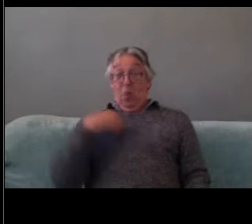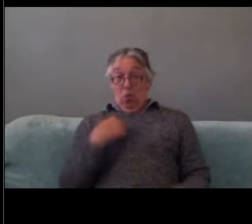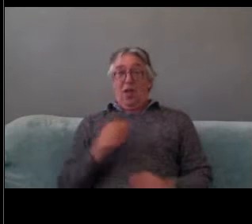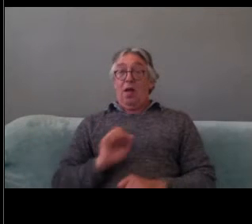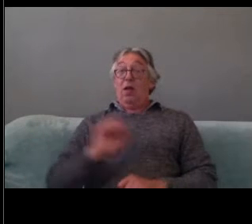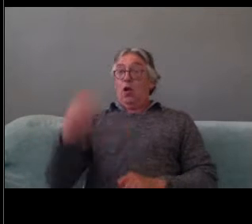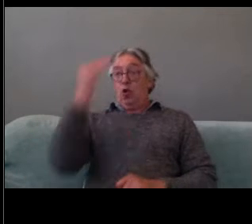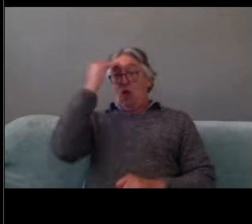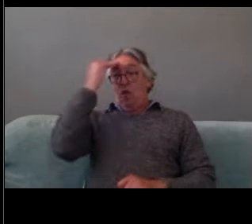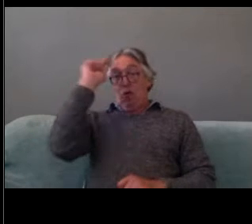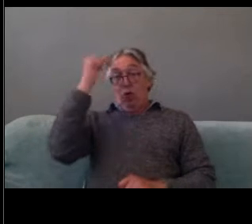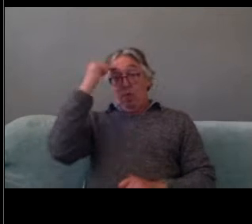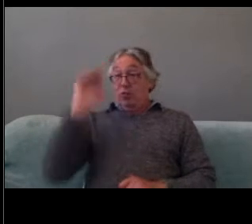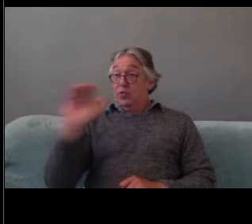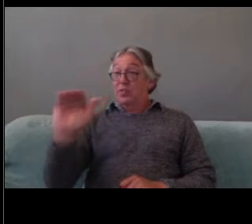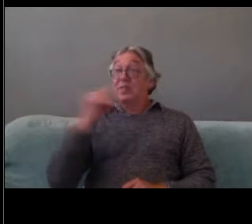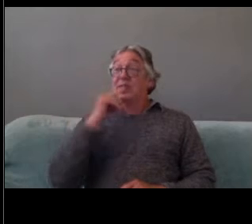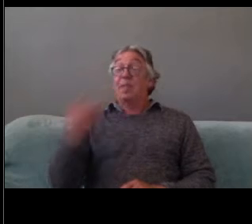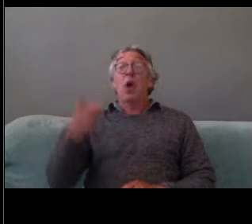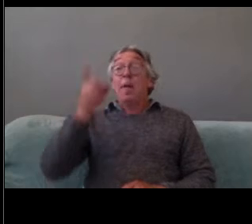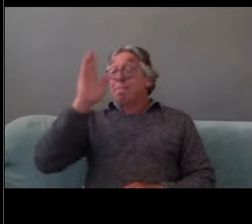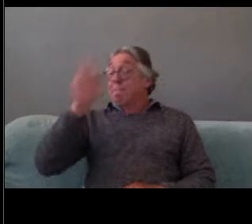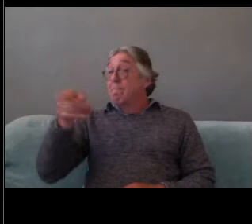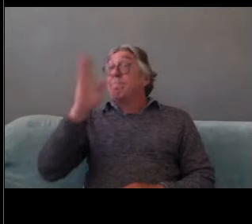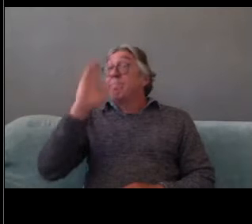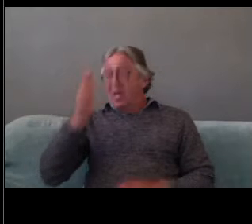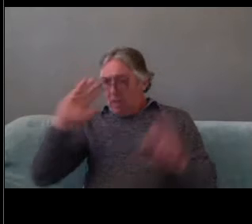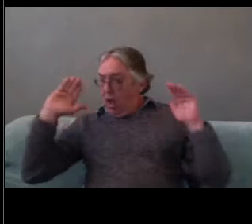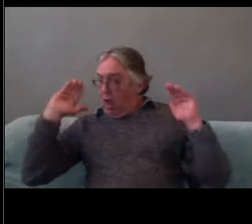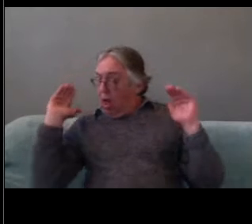And here I highlighted potential target groups,